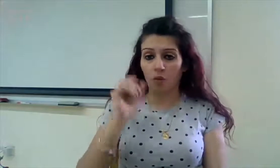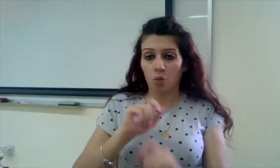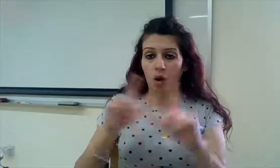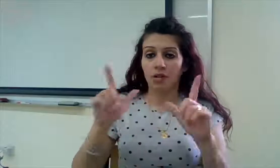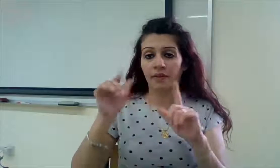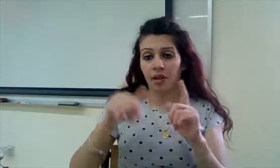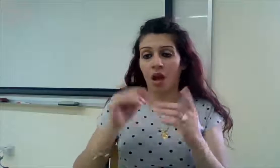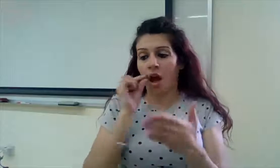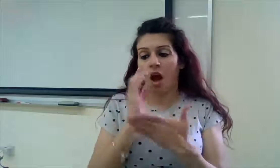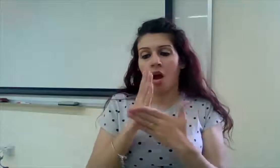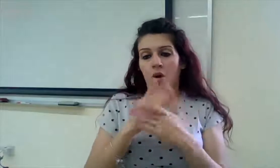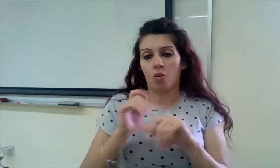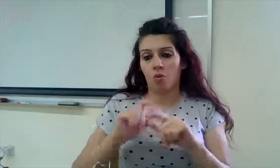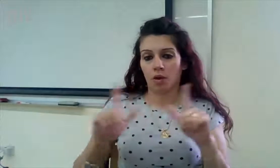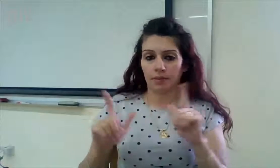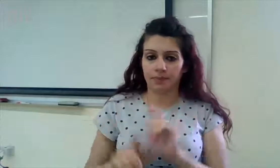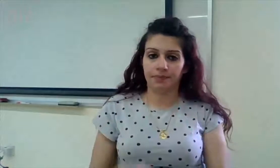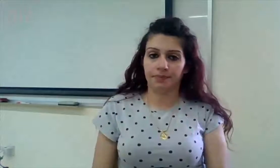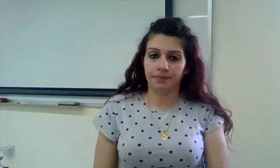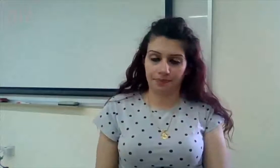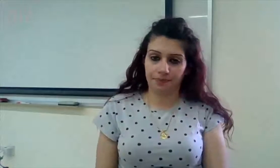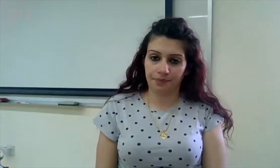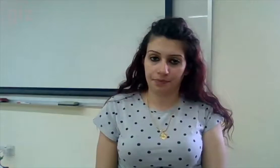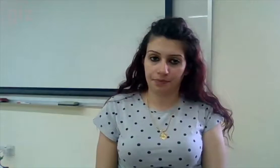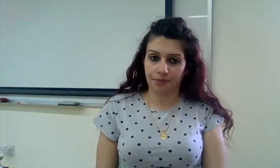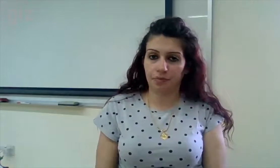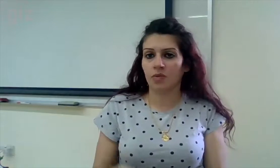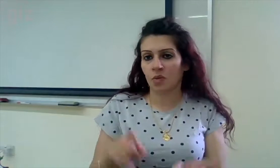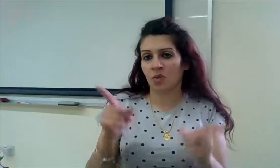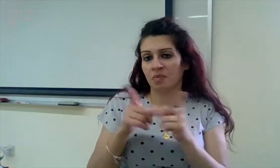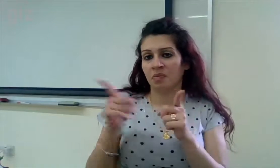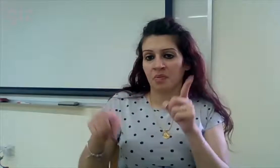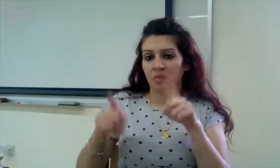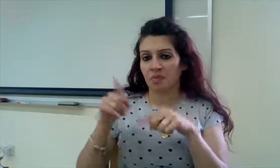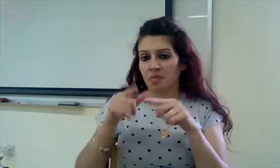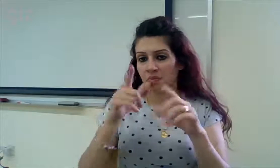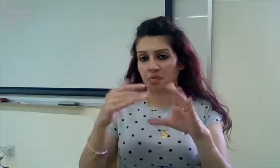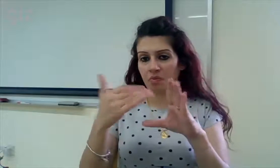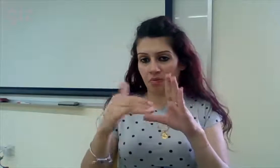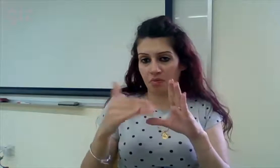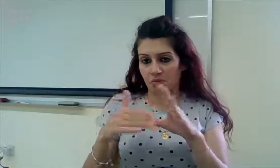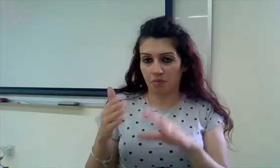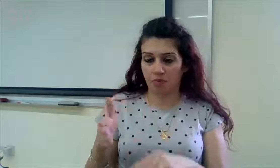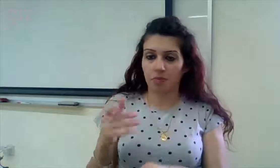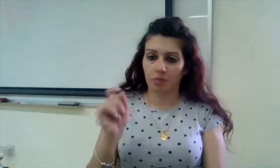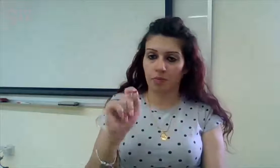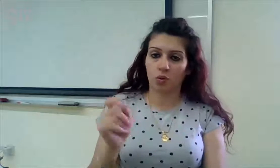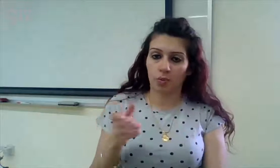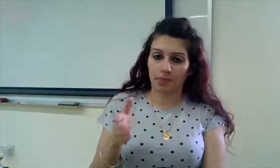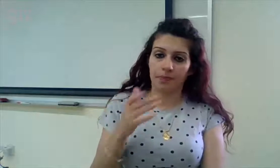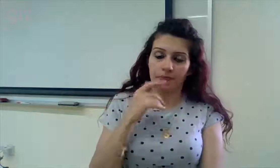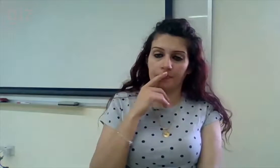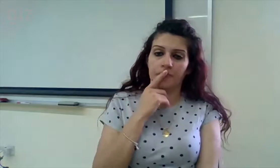we want to collect some let's say opinions from your site and we will